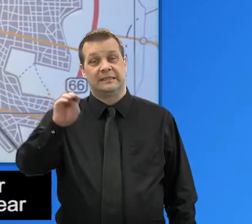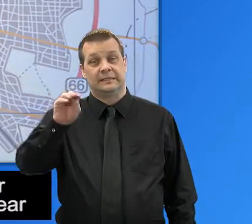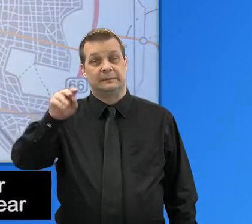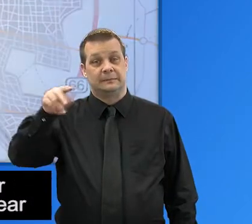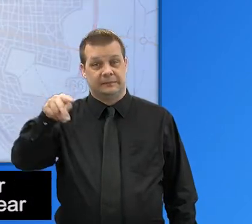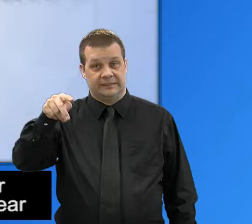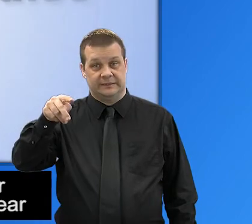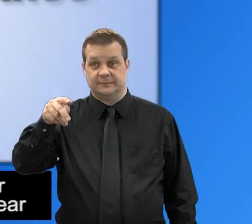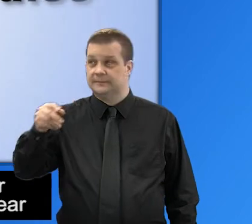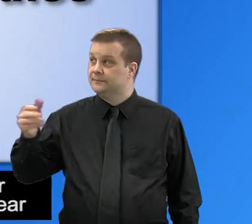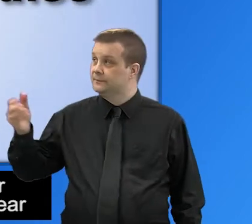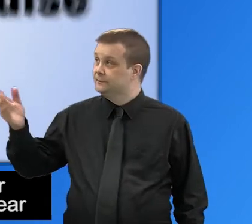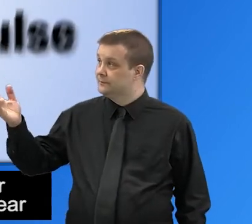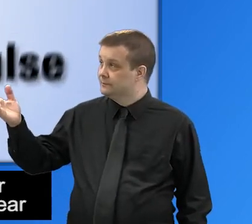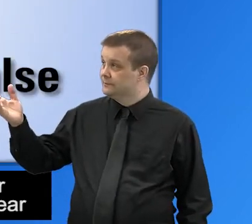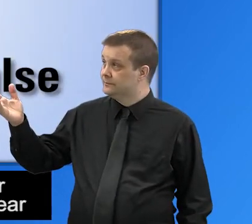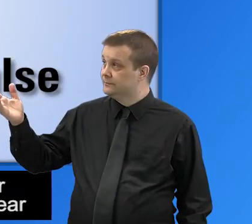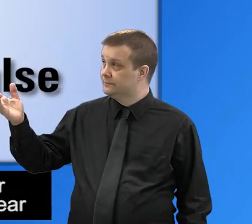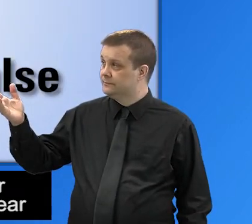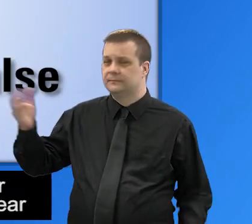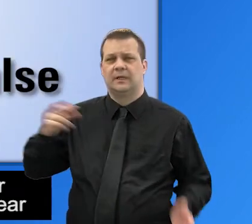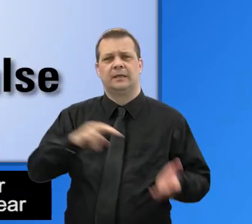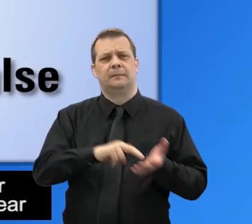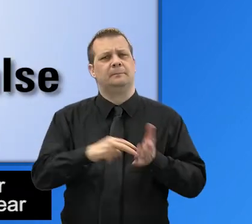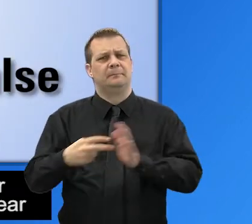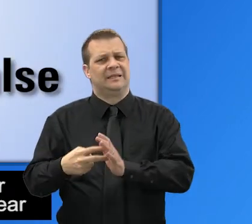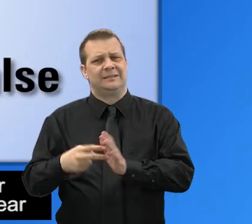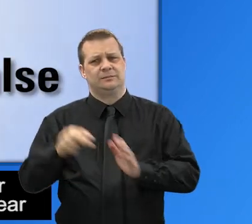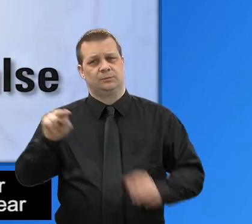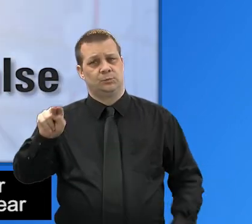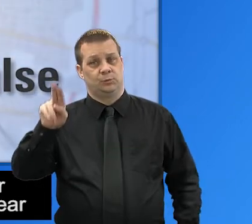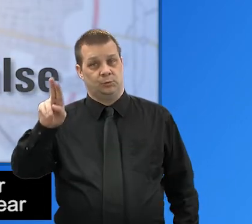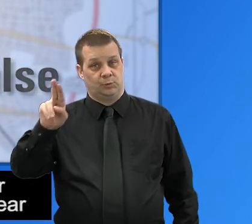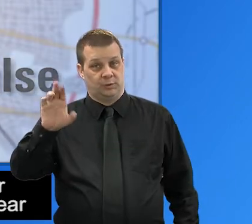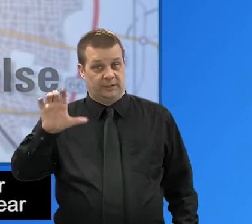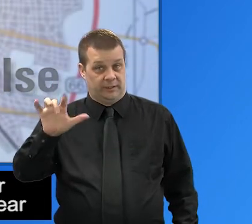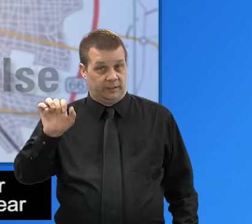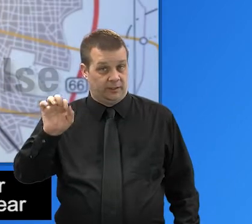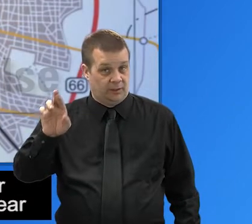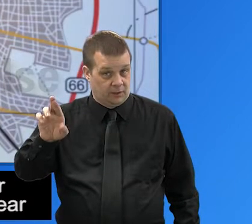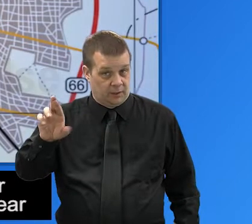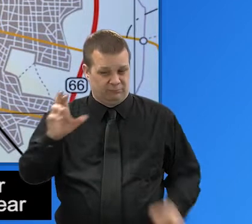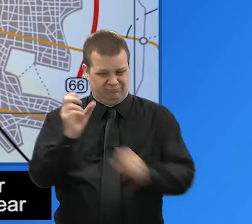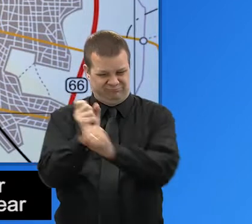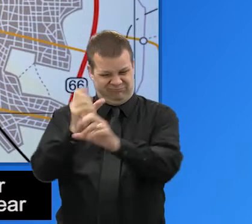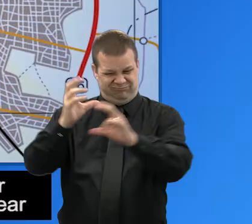electromagnetic pulse, or EMP, is possible. An EMP is a side effect of a